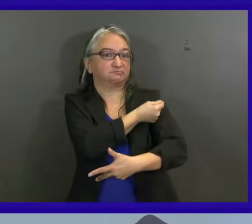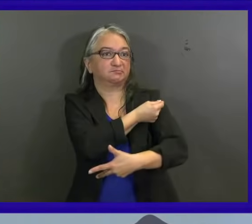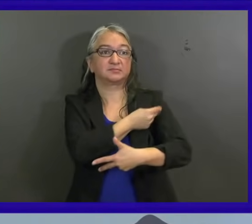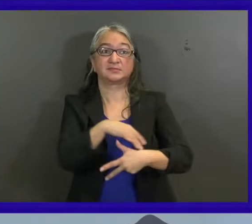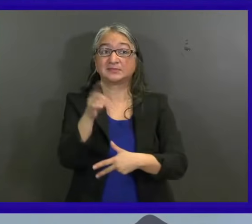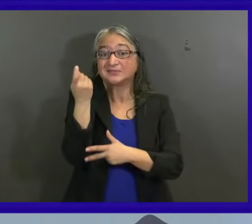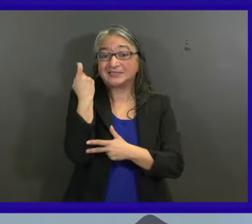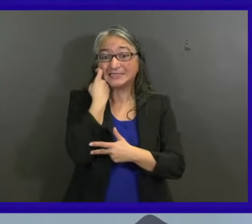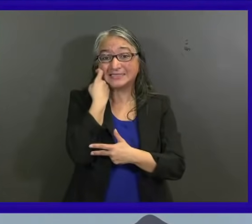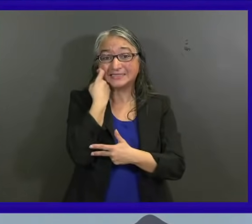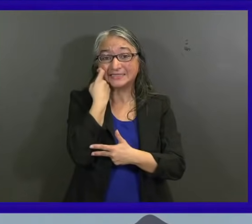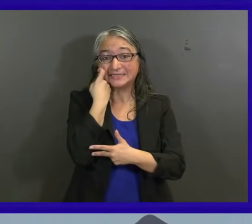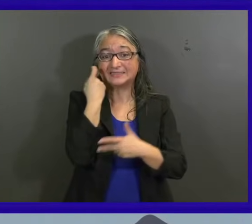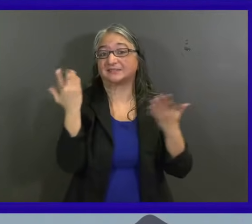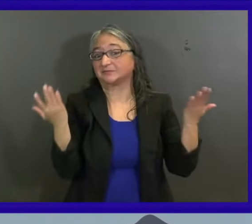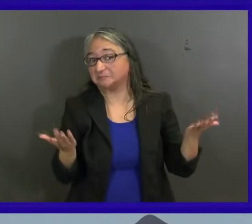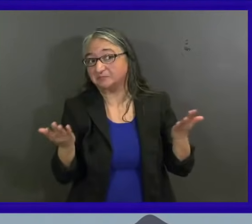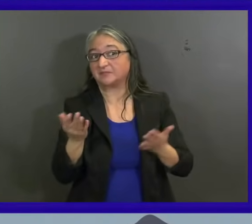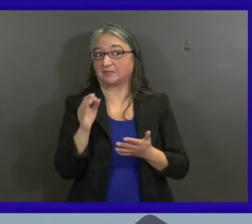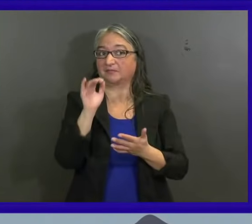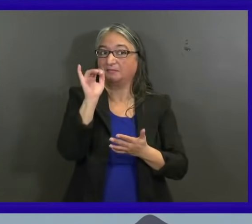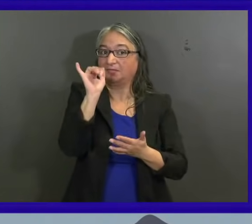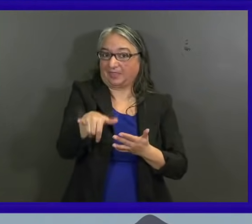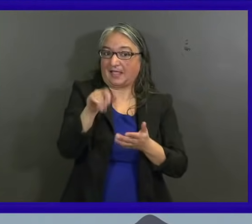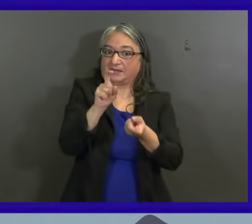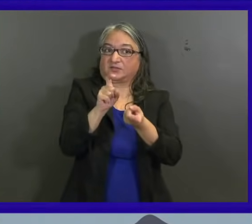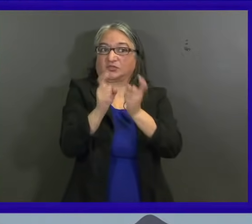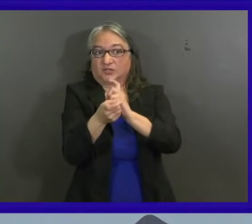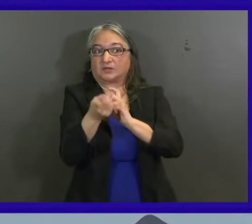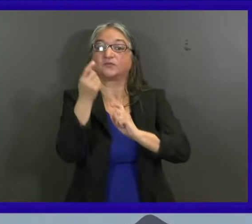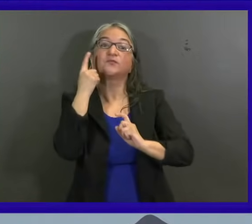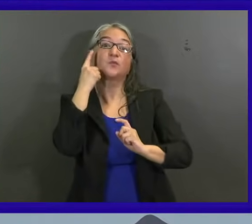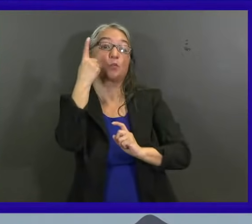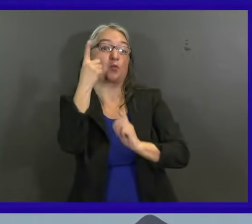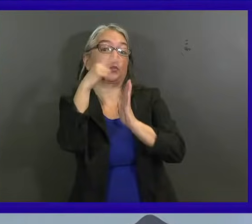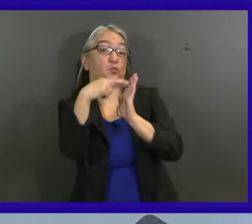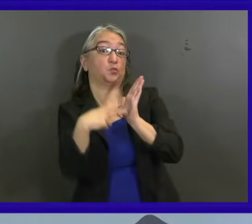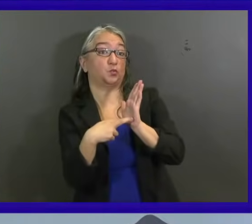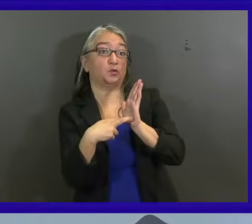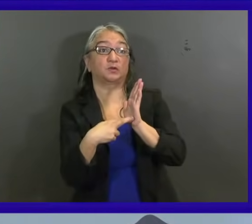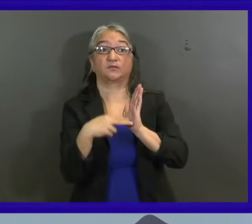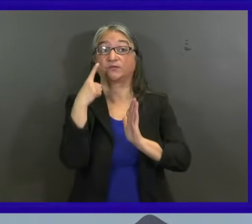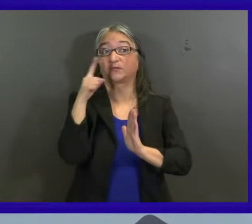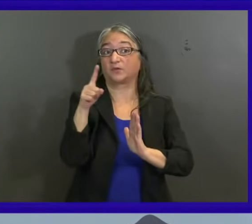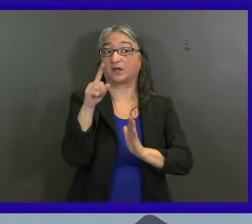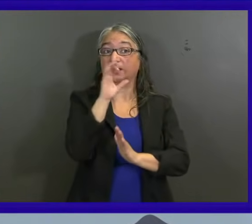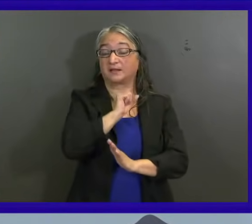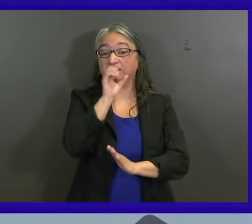protect manitobans through the fourth wave so there's no reason to say no i'll now pass it